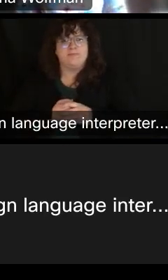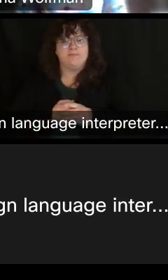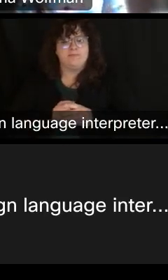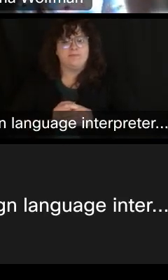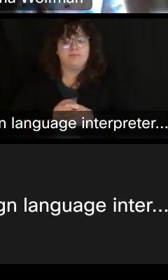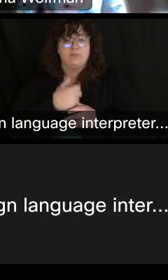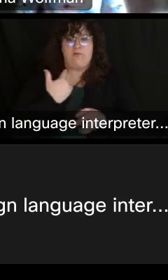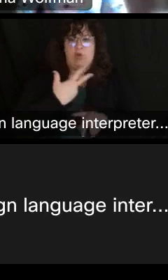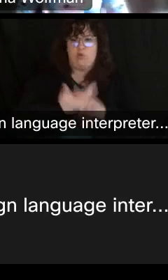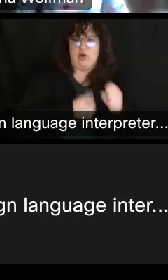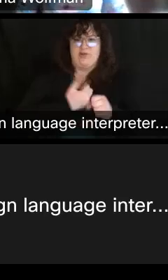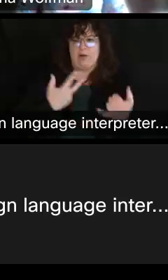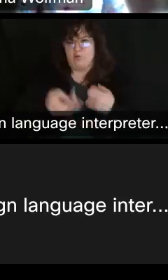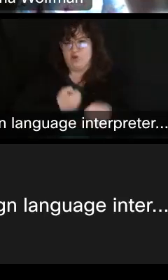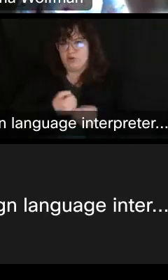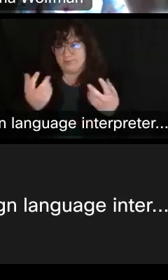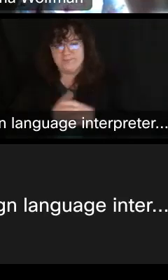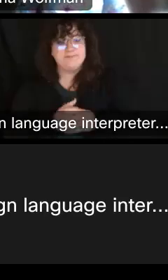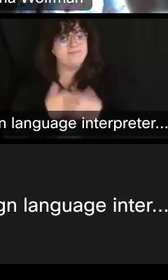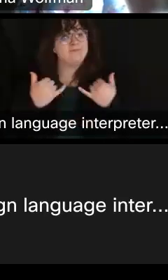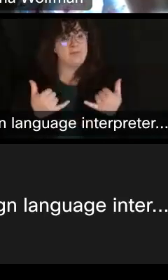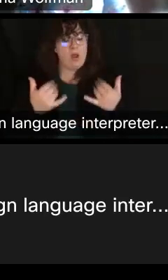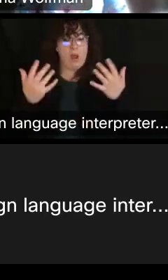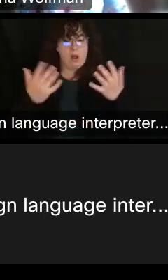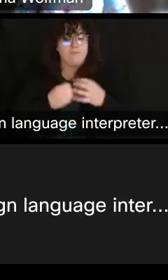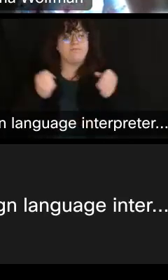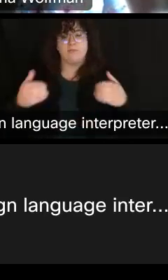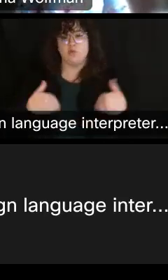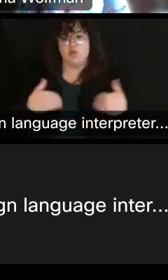When we are talking, since a lot of the youth and children that we working with are complex